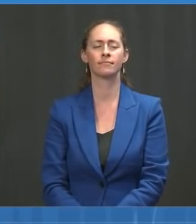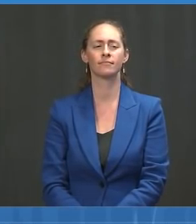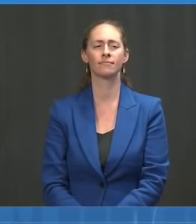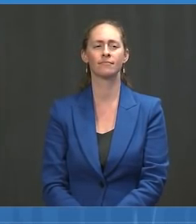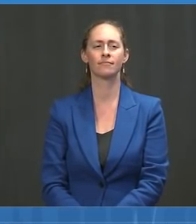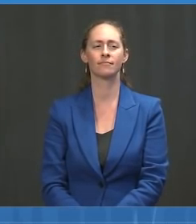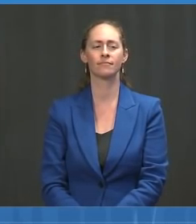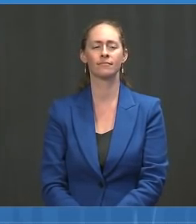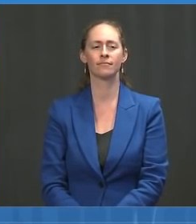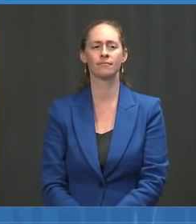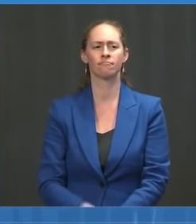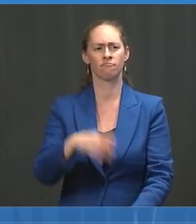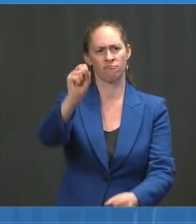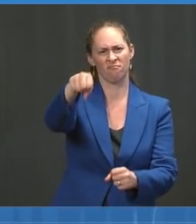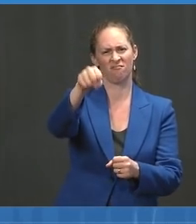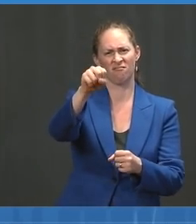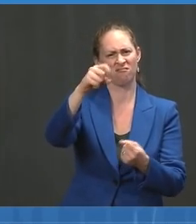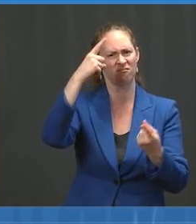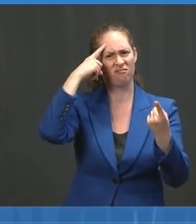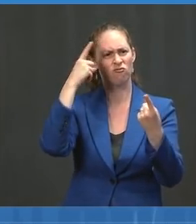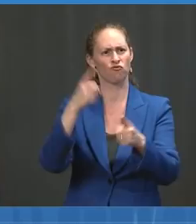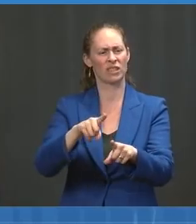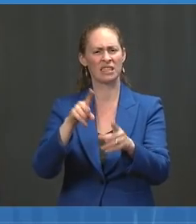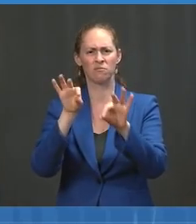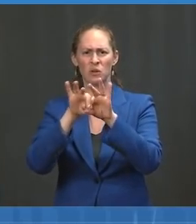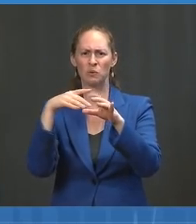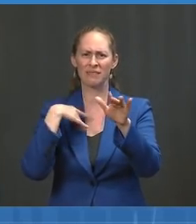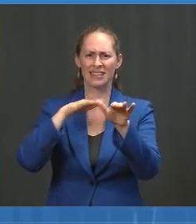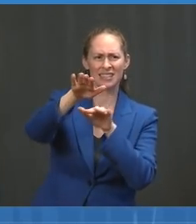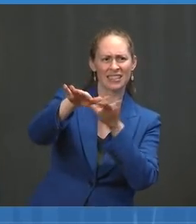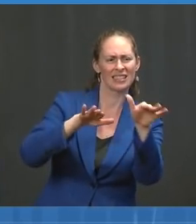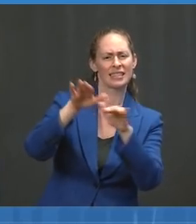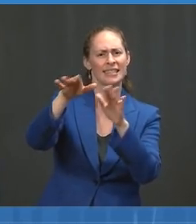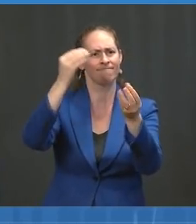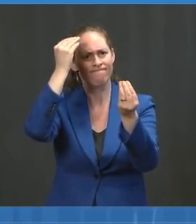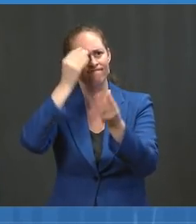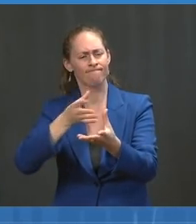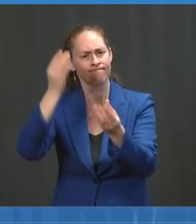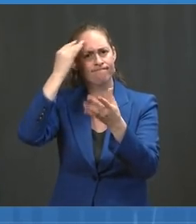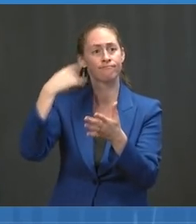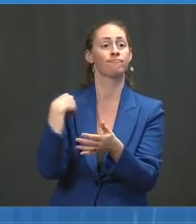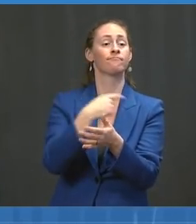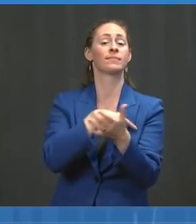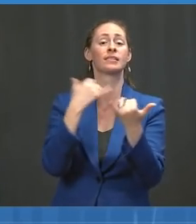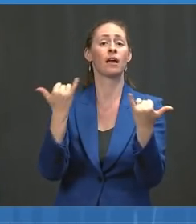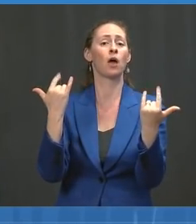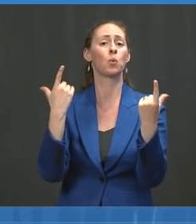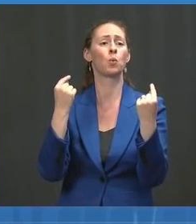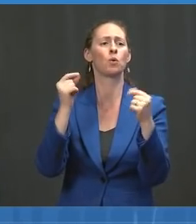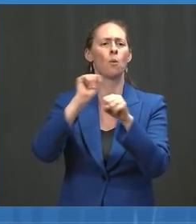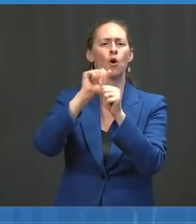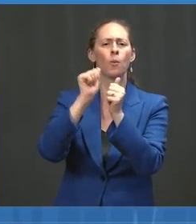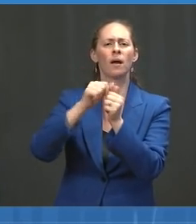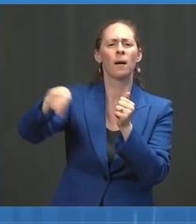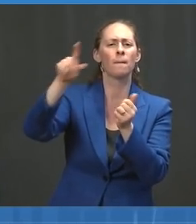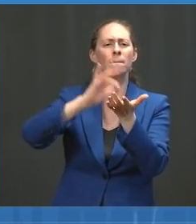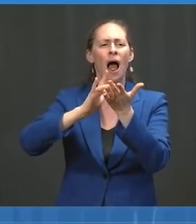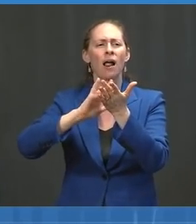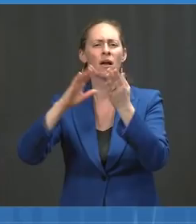to help get the information out. We've been working with the medical community, with the American College of Obstetricians and Gynecologists, with family medicine doctors